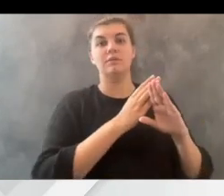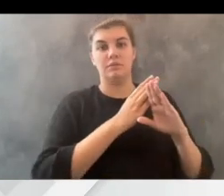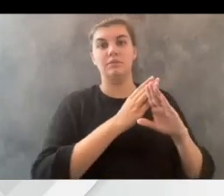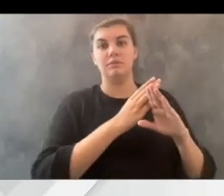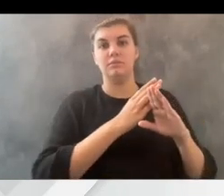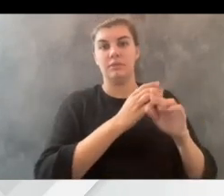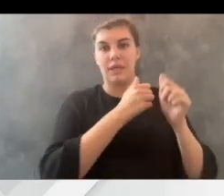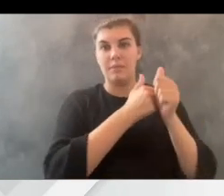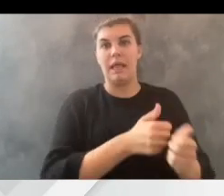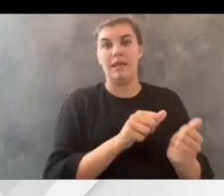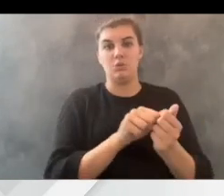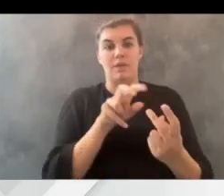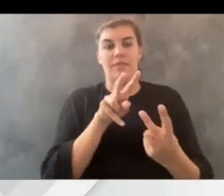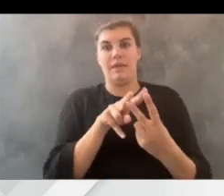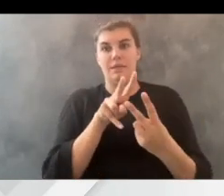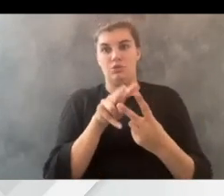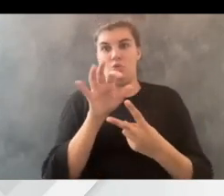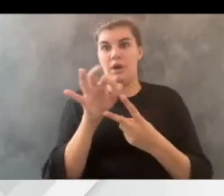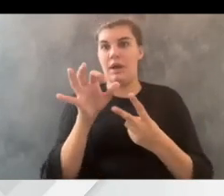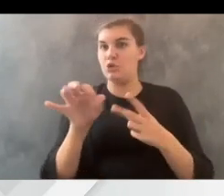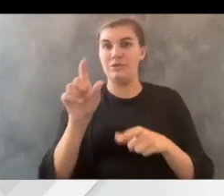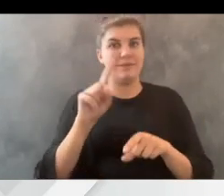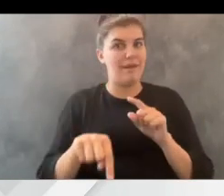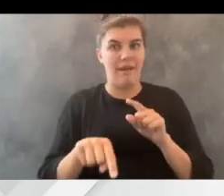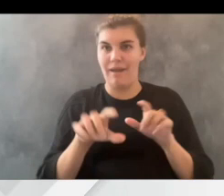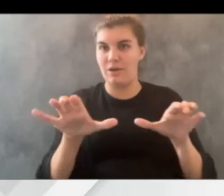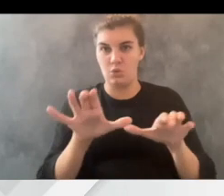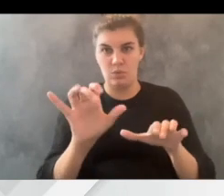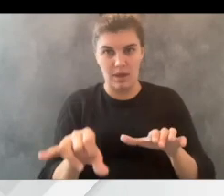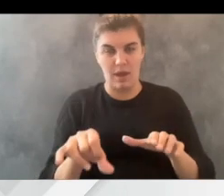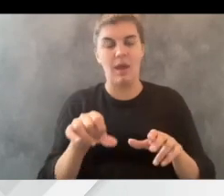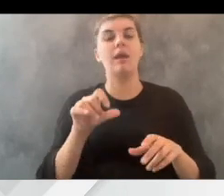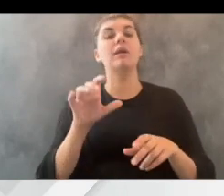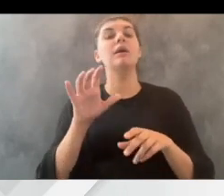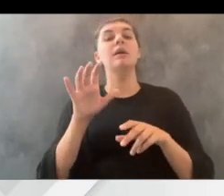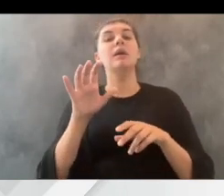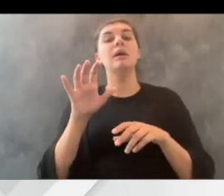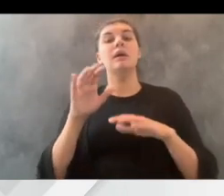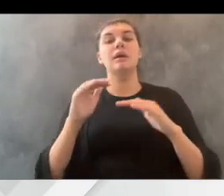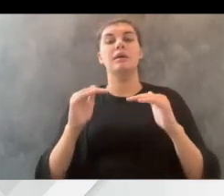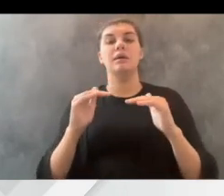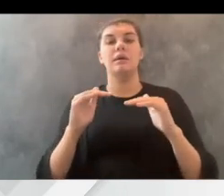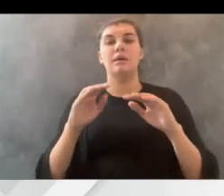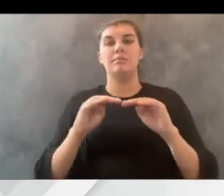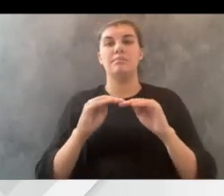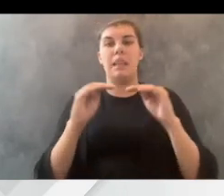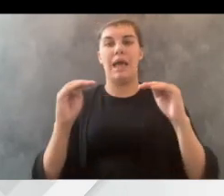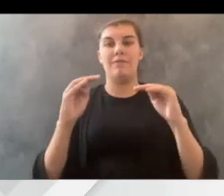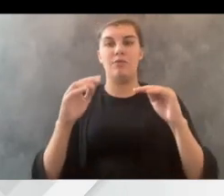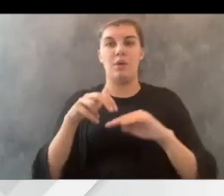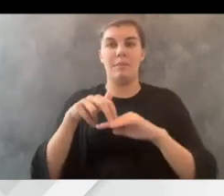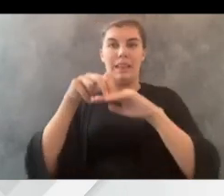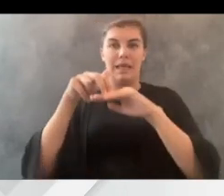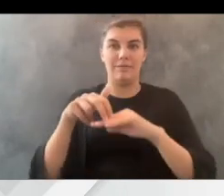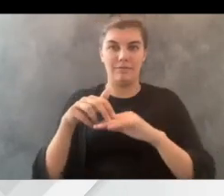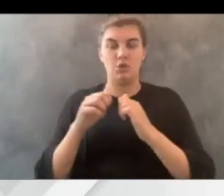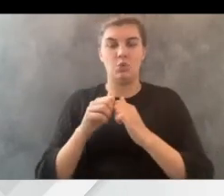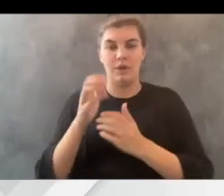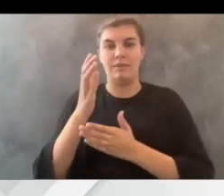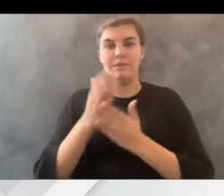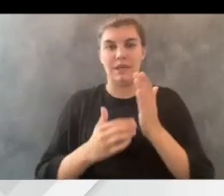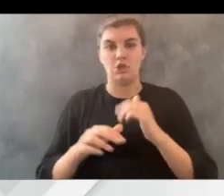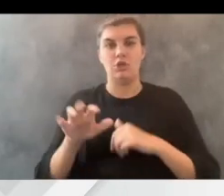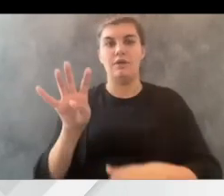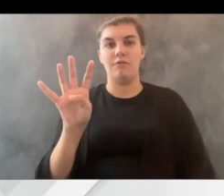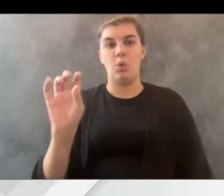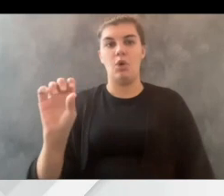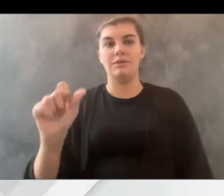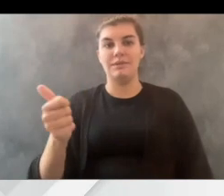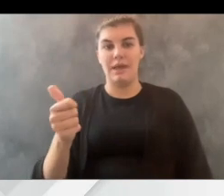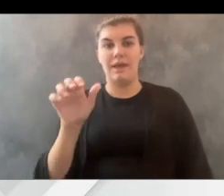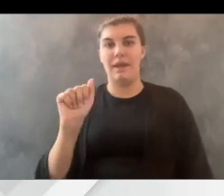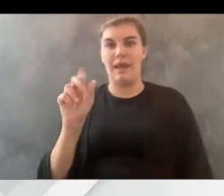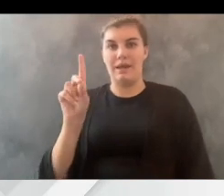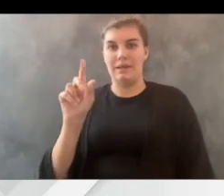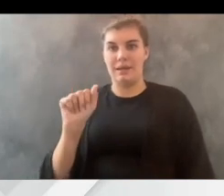two options technically infeasible, a platform lift complying with Section 410 of the ADA or